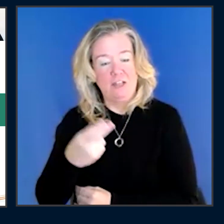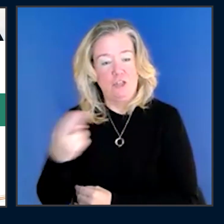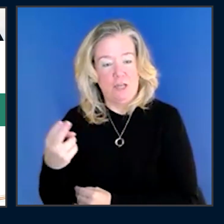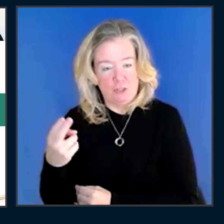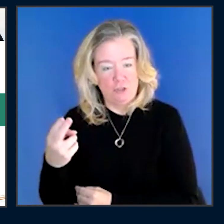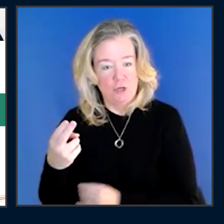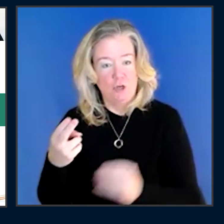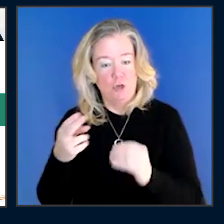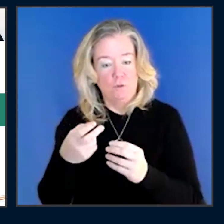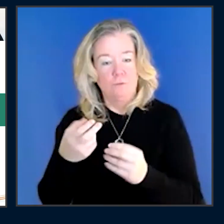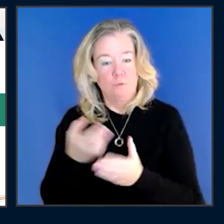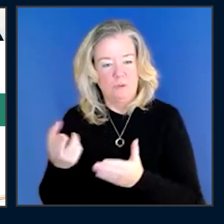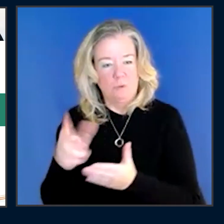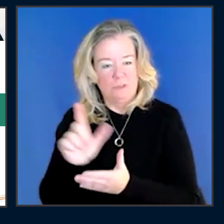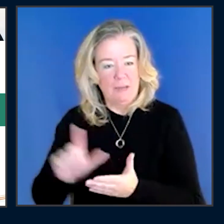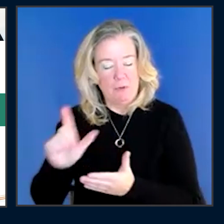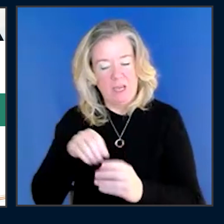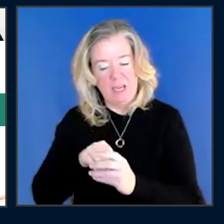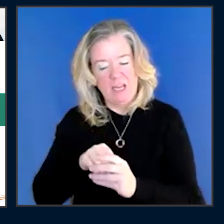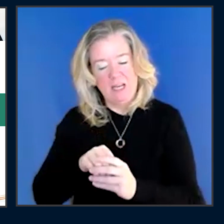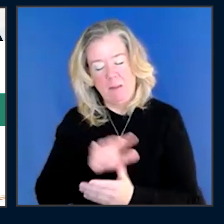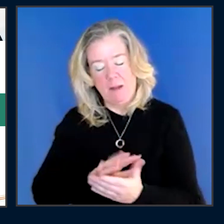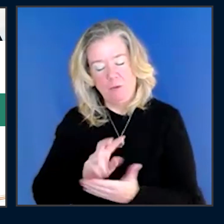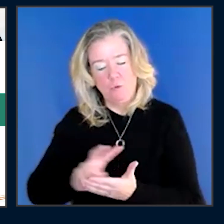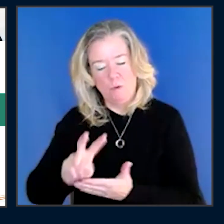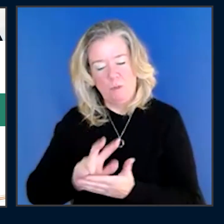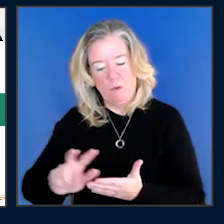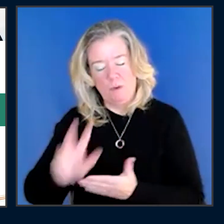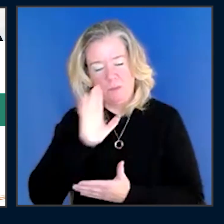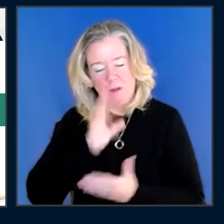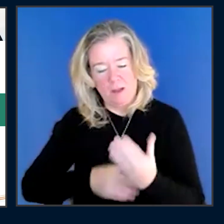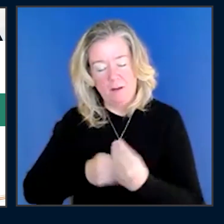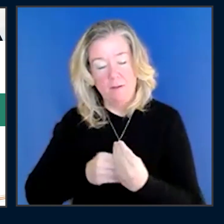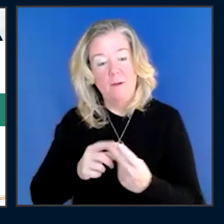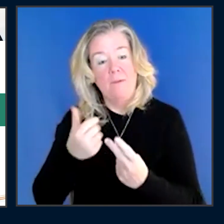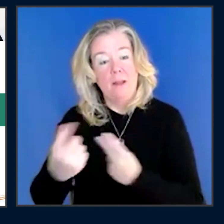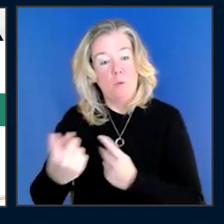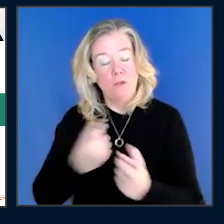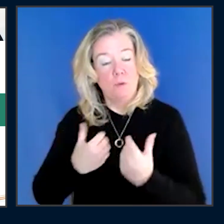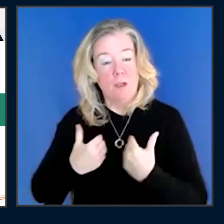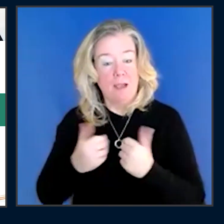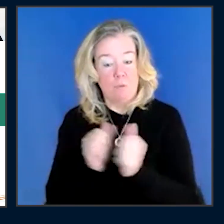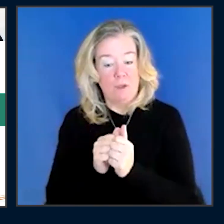resource library in about 2 to 3 weeks. Any questions that you have during the live event